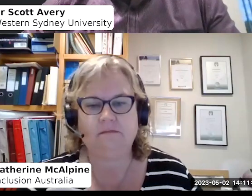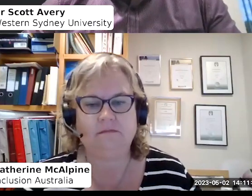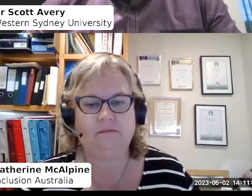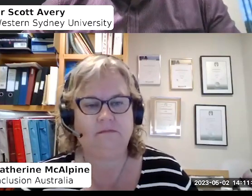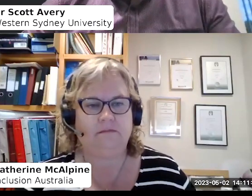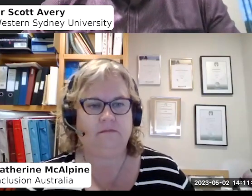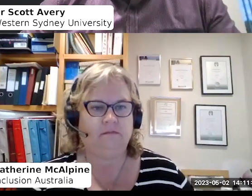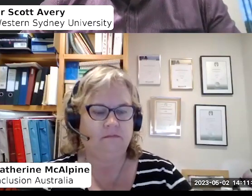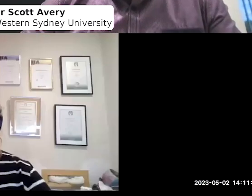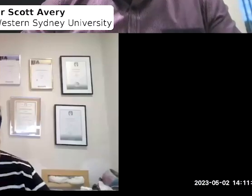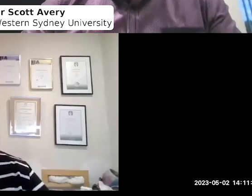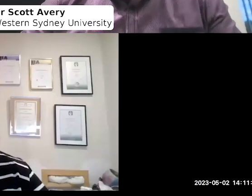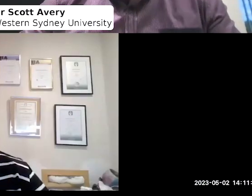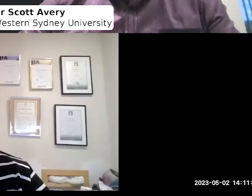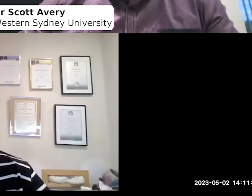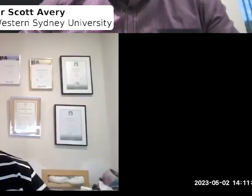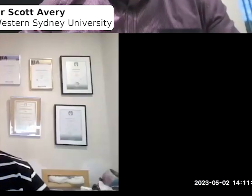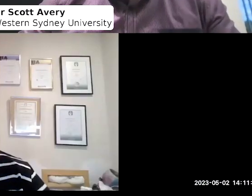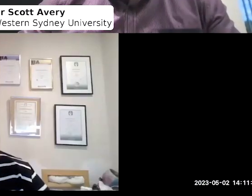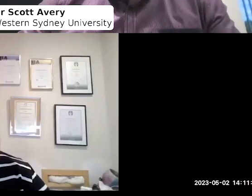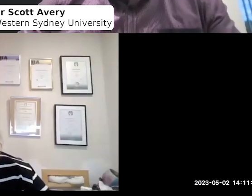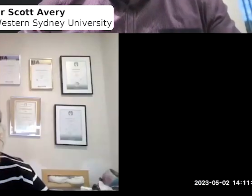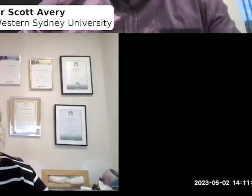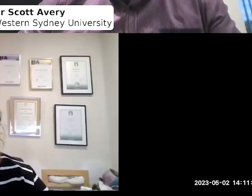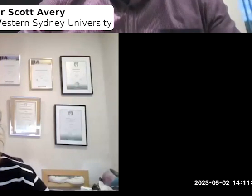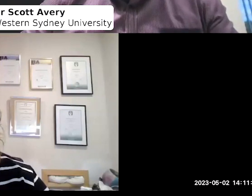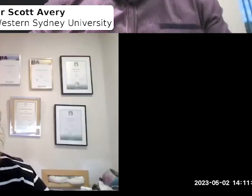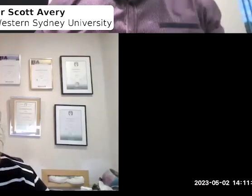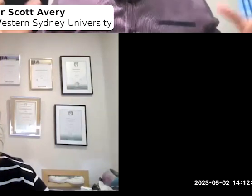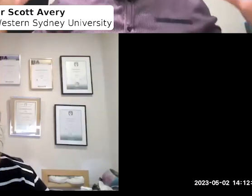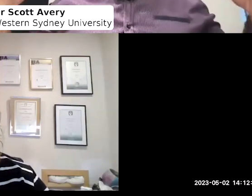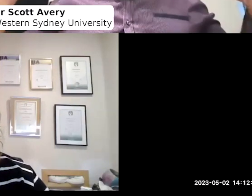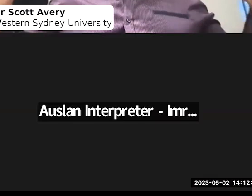there were proposals for an independent assessment around the NDIS.